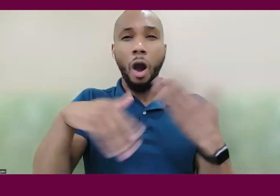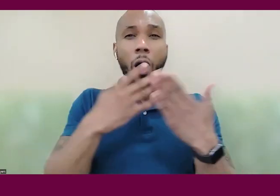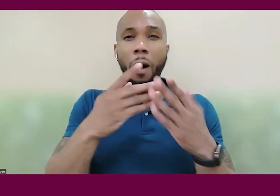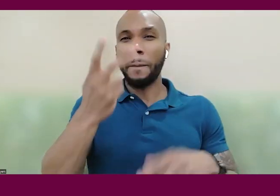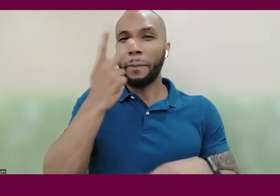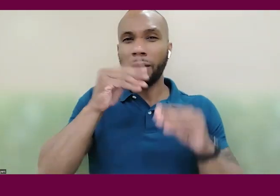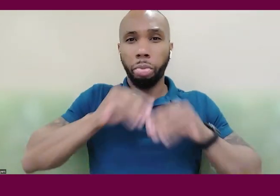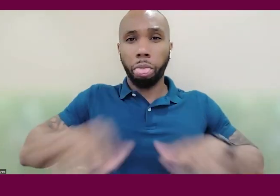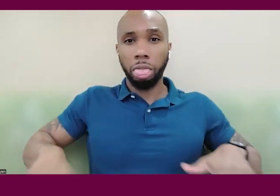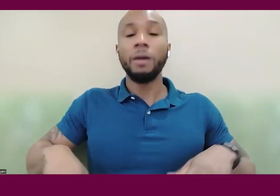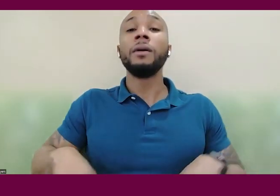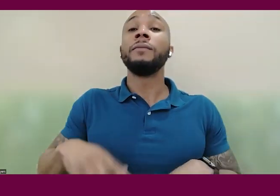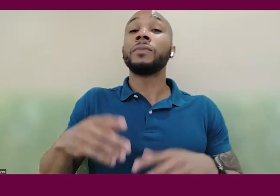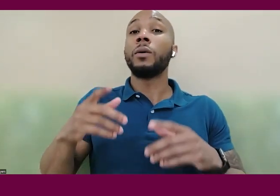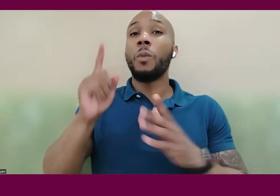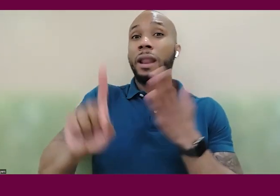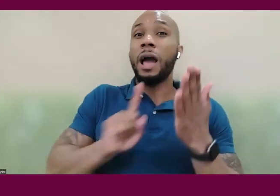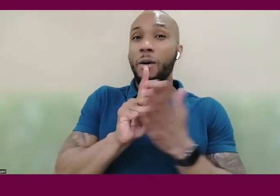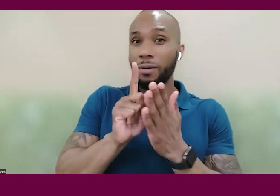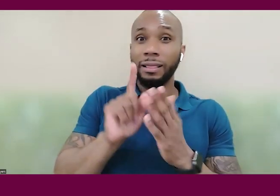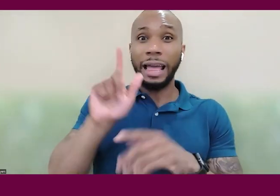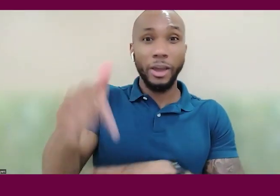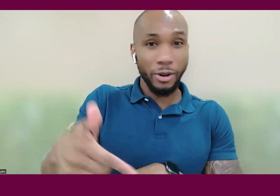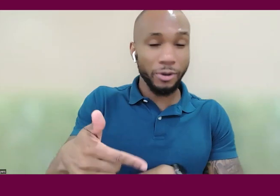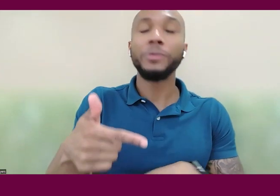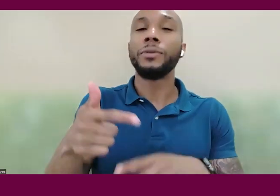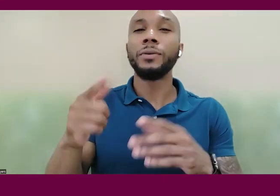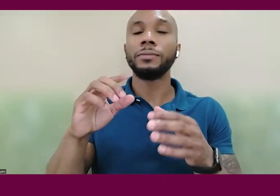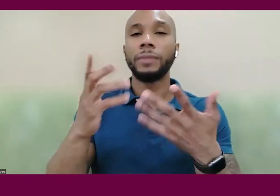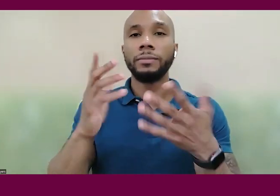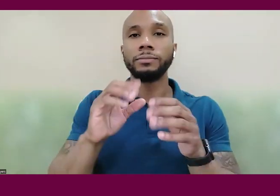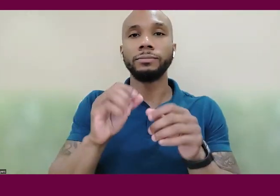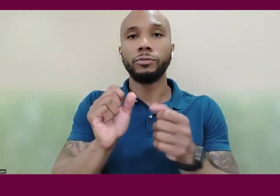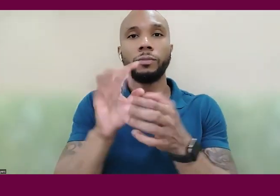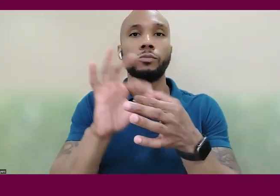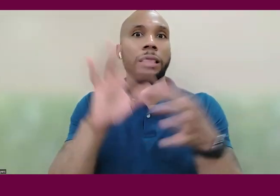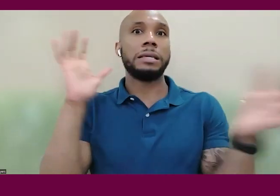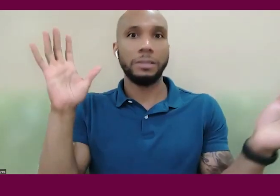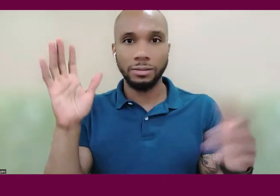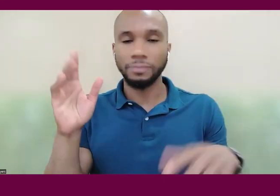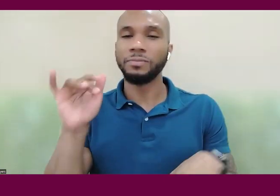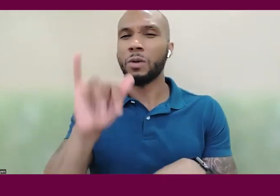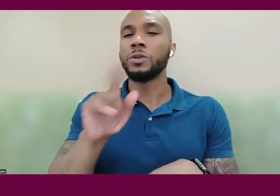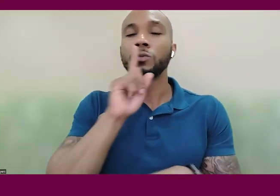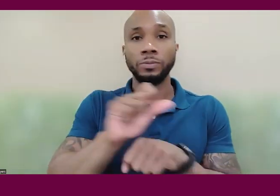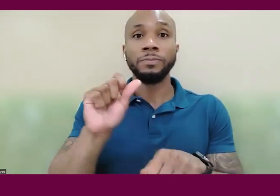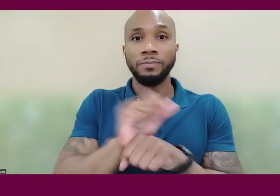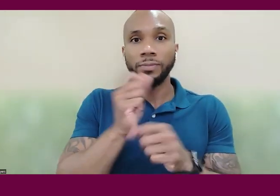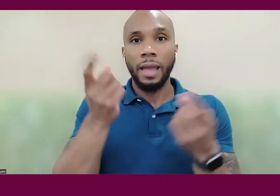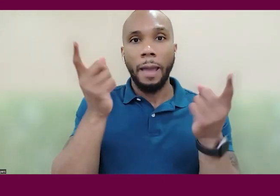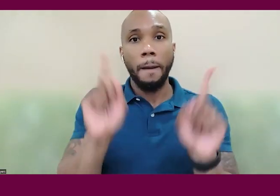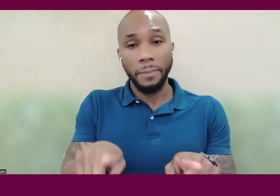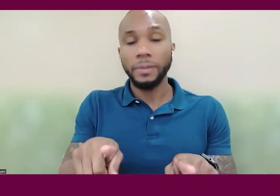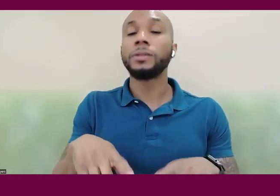He said in less than an hour, they were released. That's a very real thing.